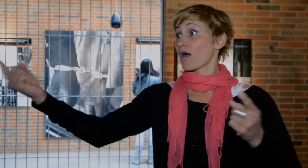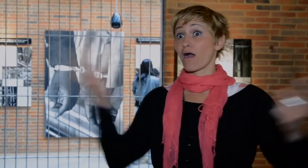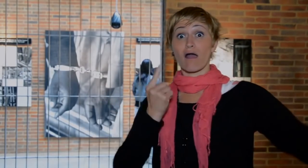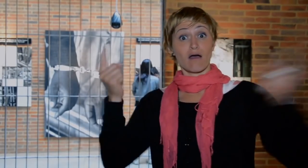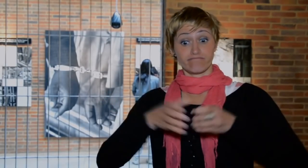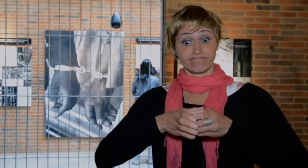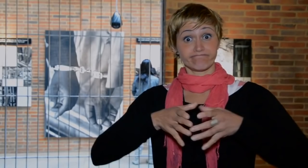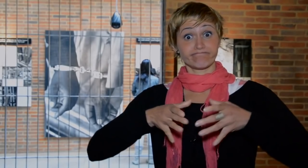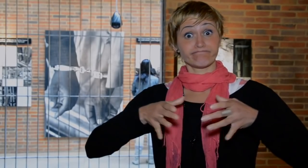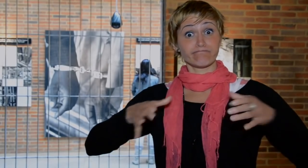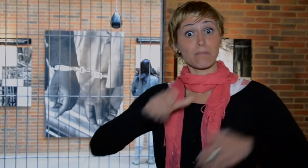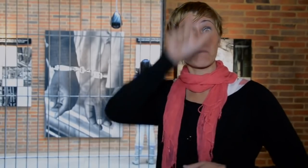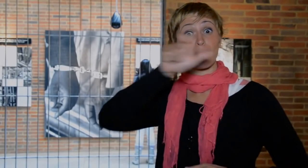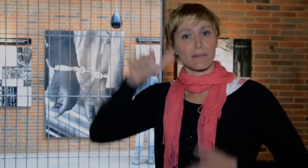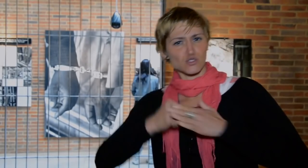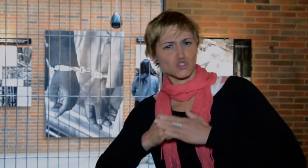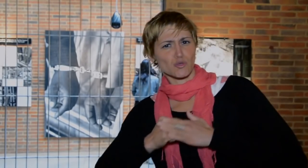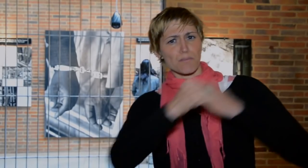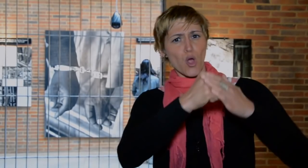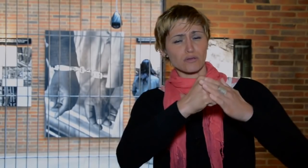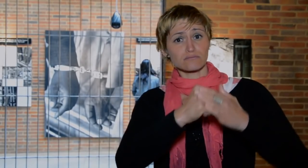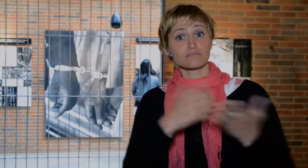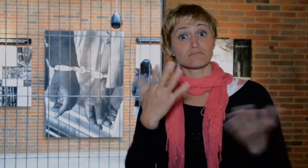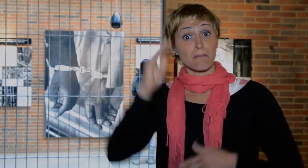had supporters joining, people of